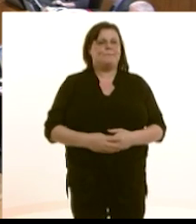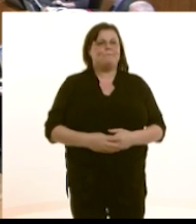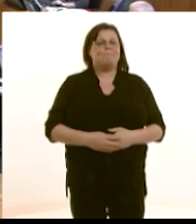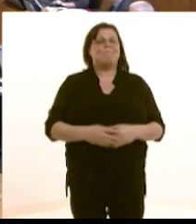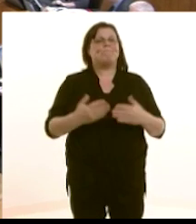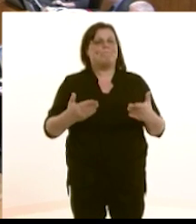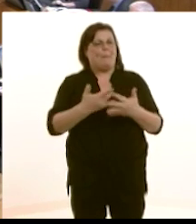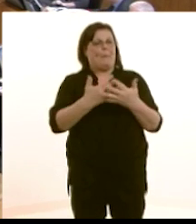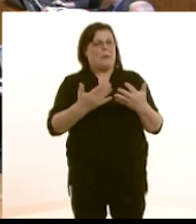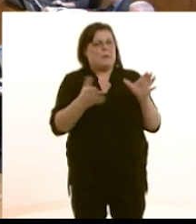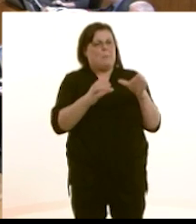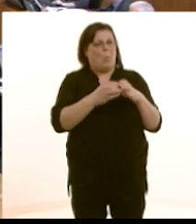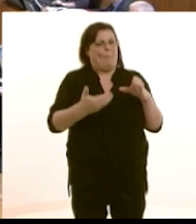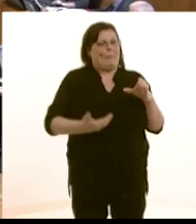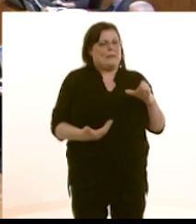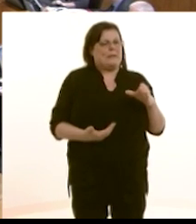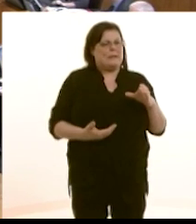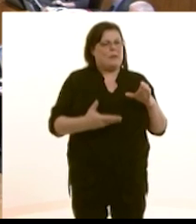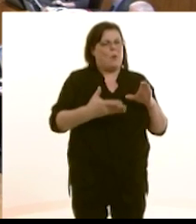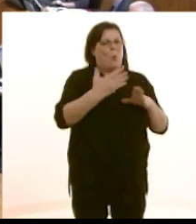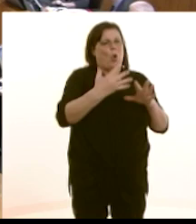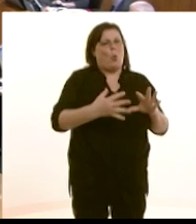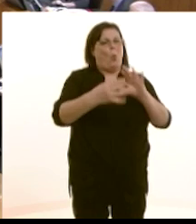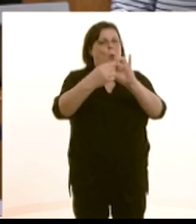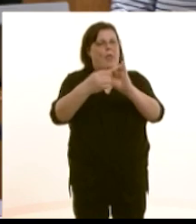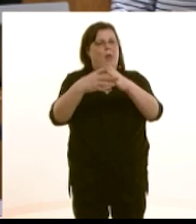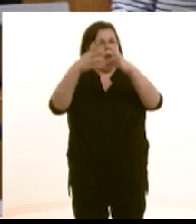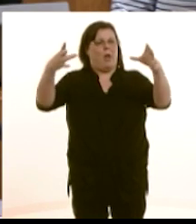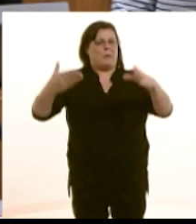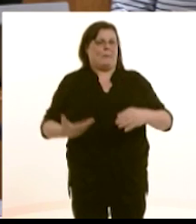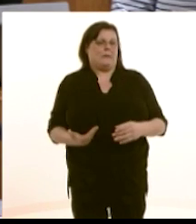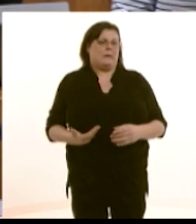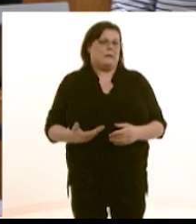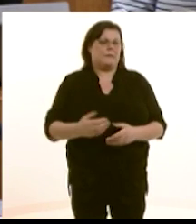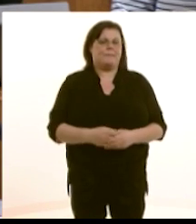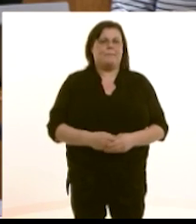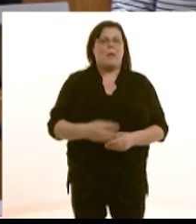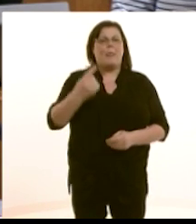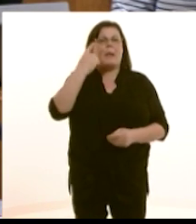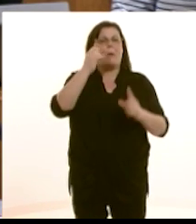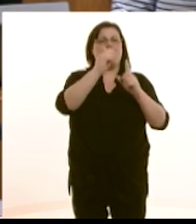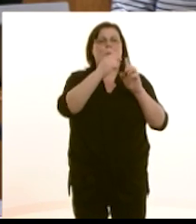depend on larger businesses for their existence. If we look at the plant at Port Talbot, it